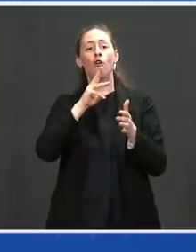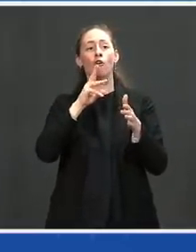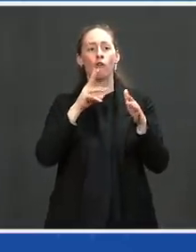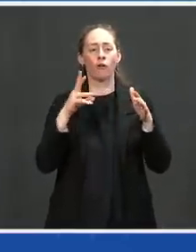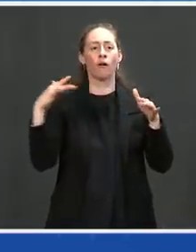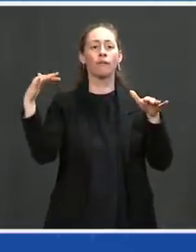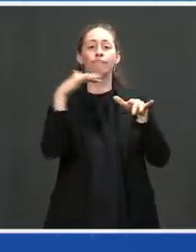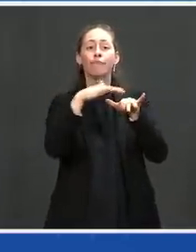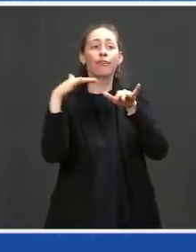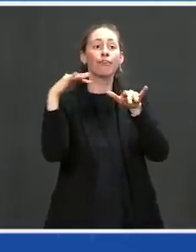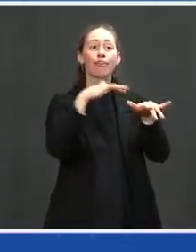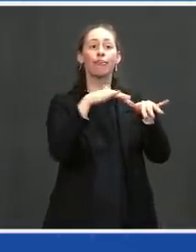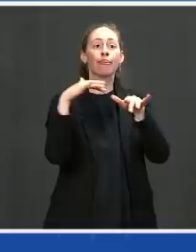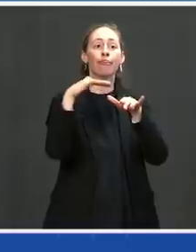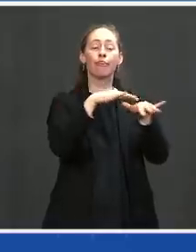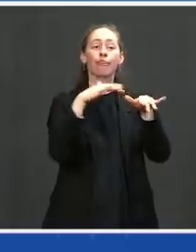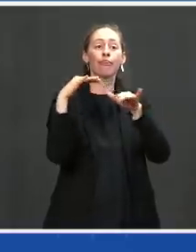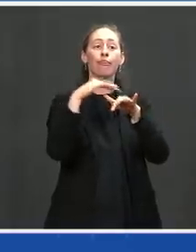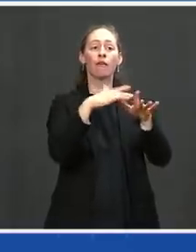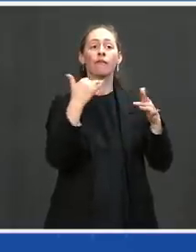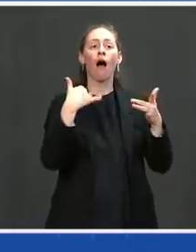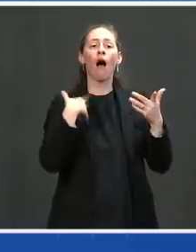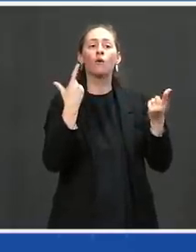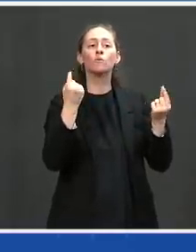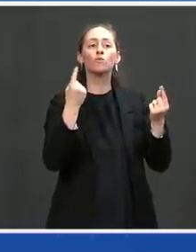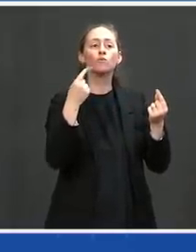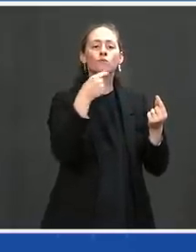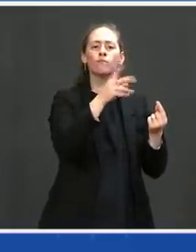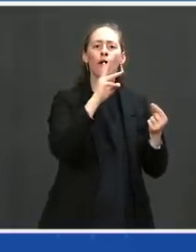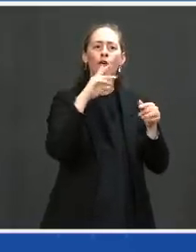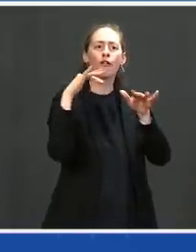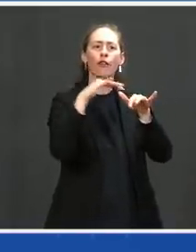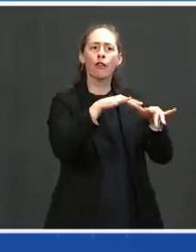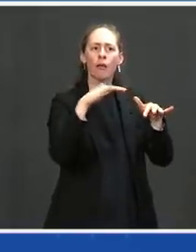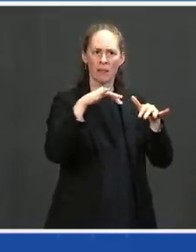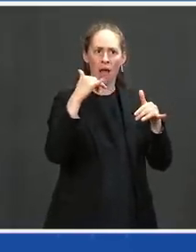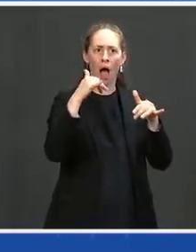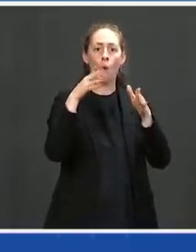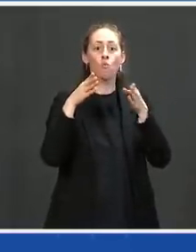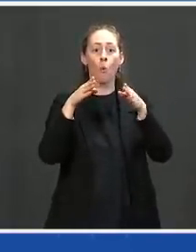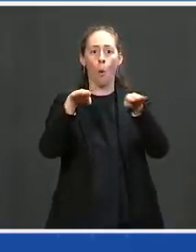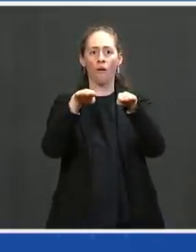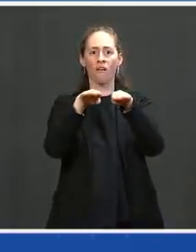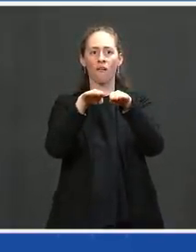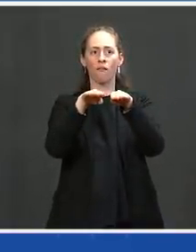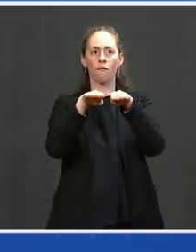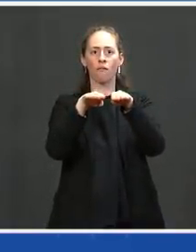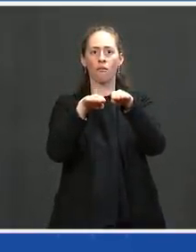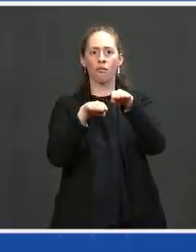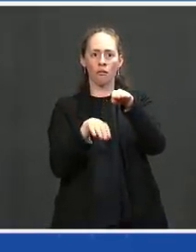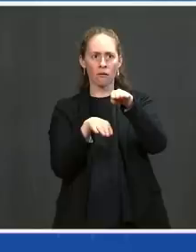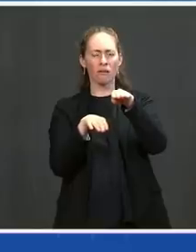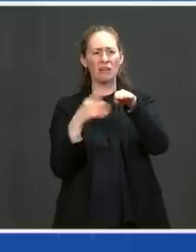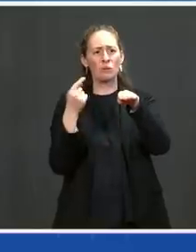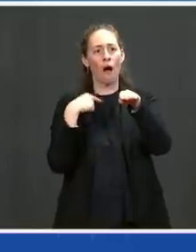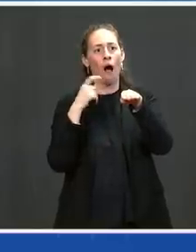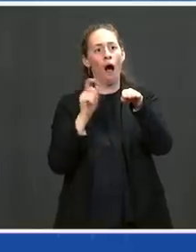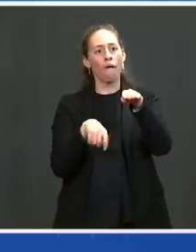didn't have to worry about where the drainage ditch was -- now you got to rebuild them three feet higher. Because it's not going to go back to what it was before;